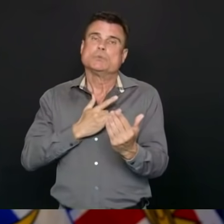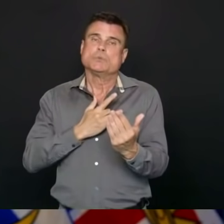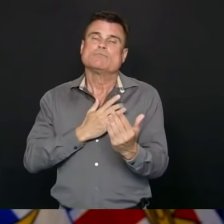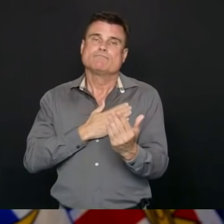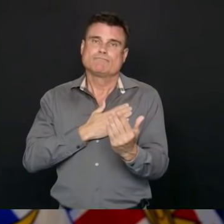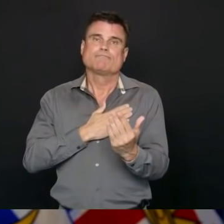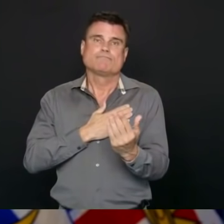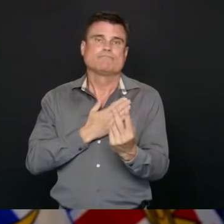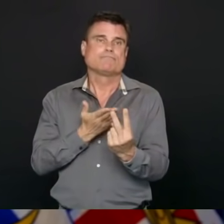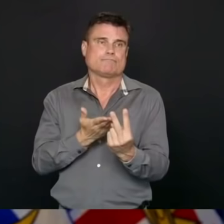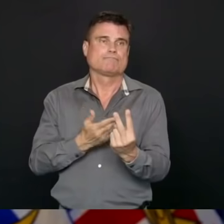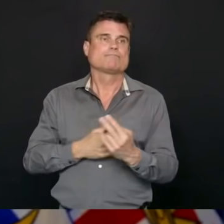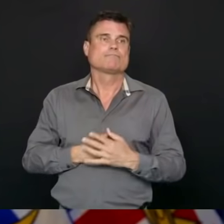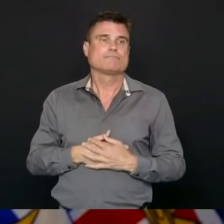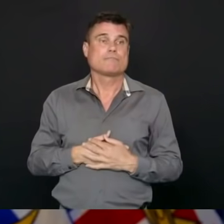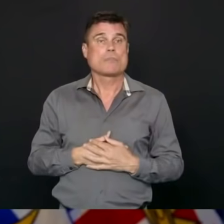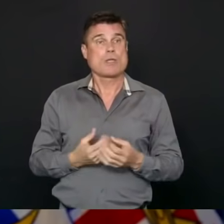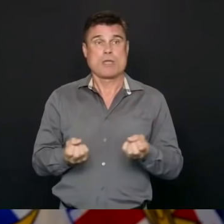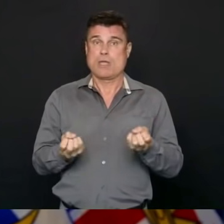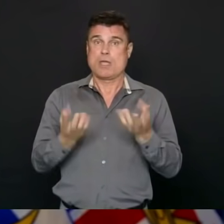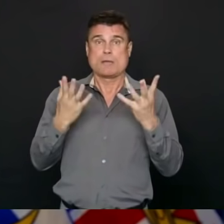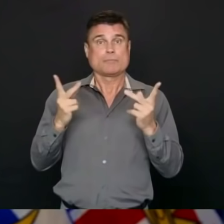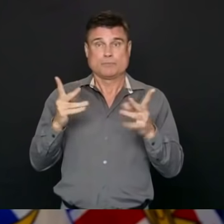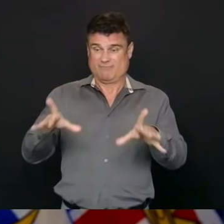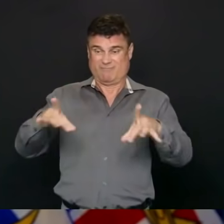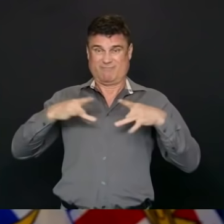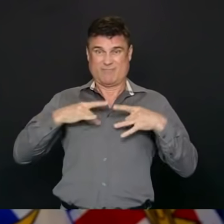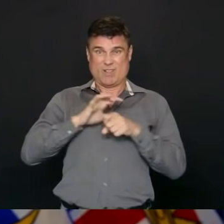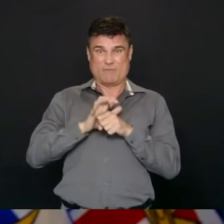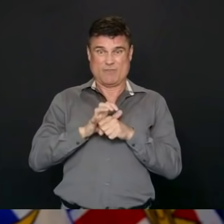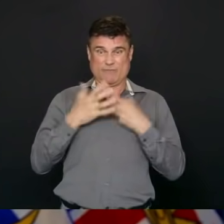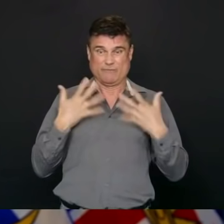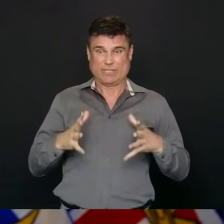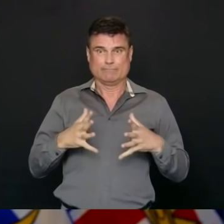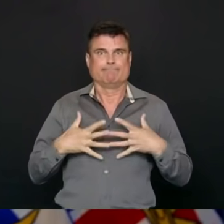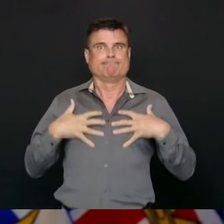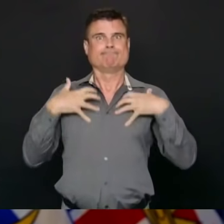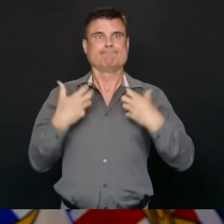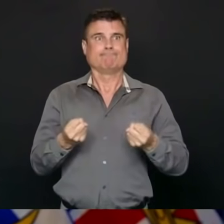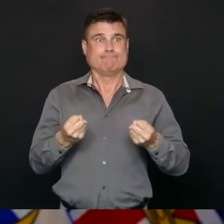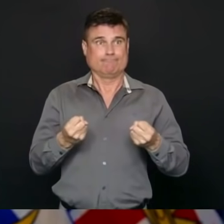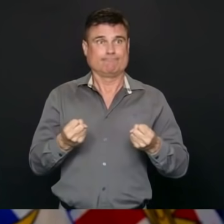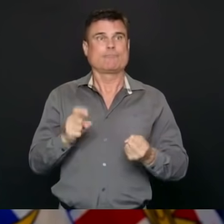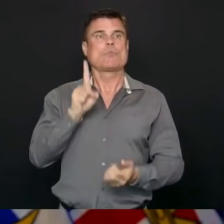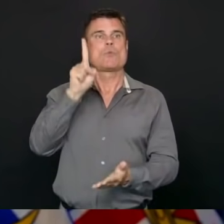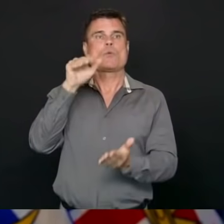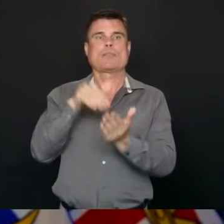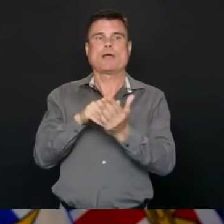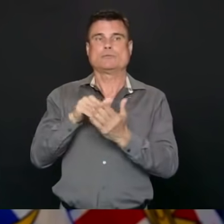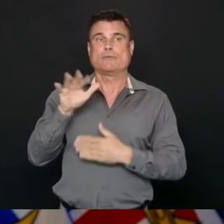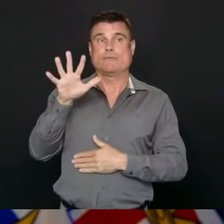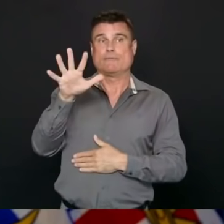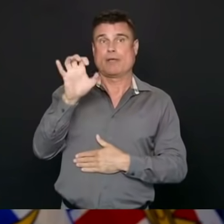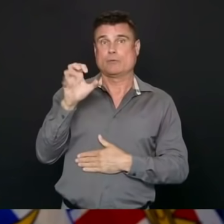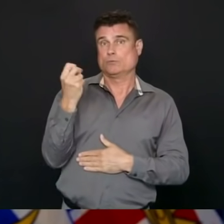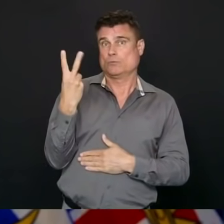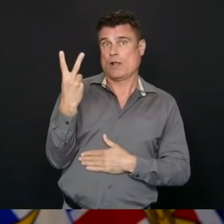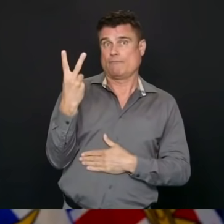who have fully recovered from COVID-19. Yesterday the Premier outlined our BC restart plan